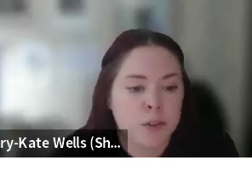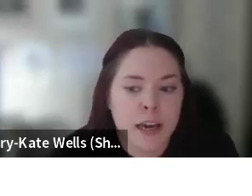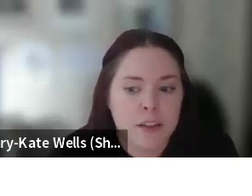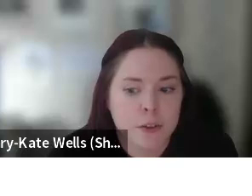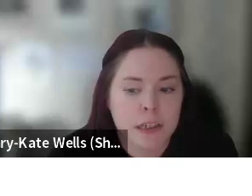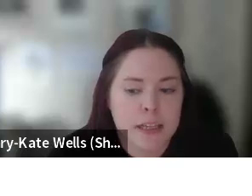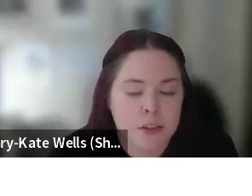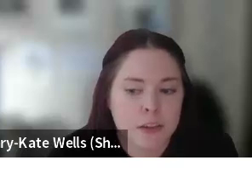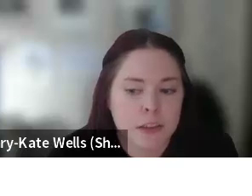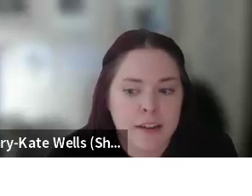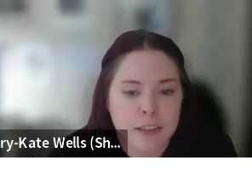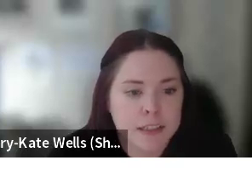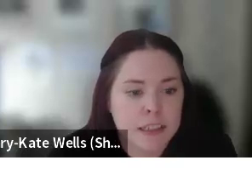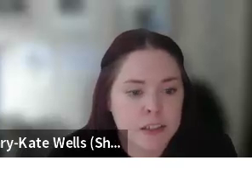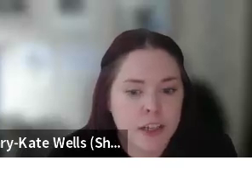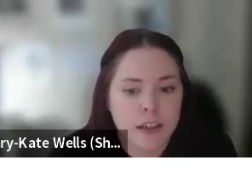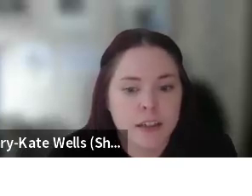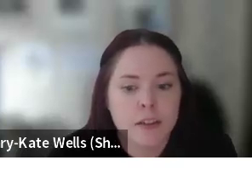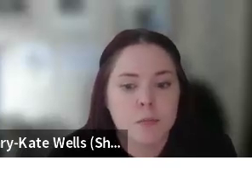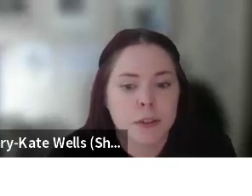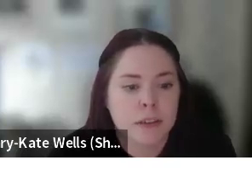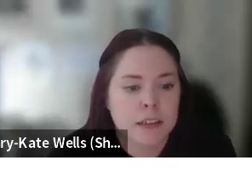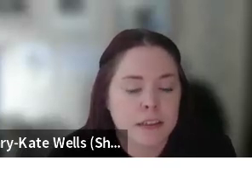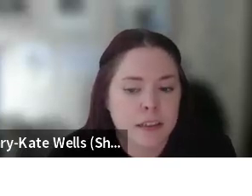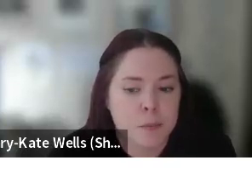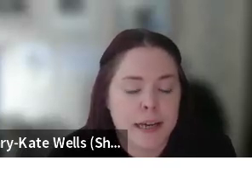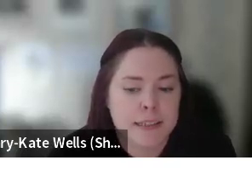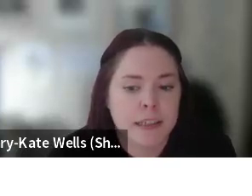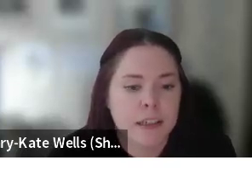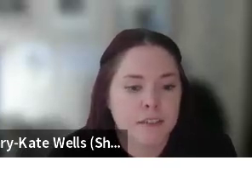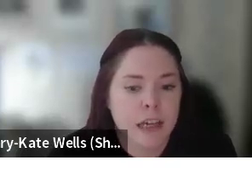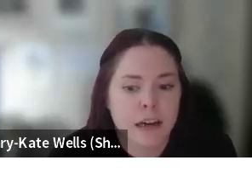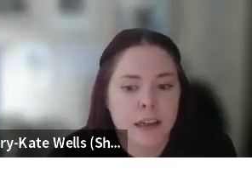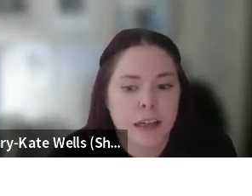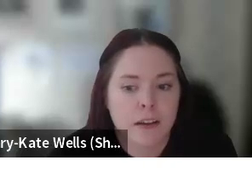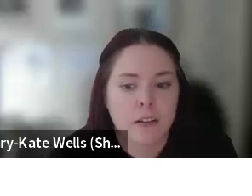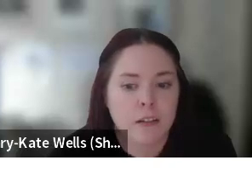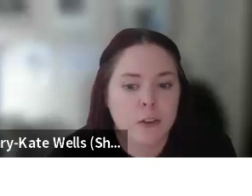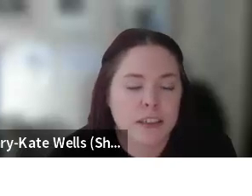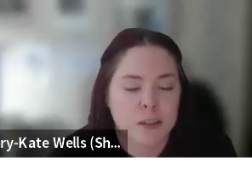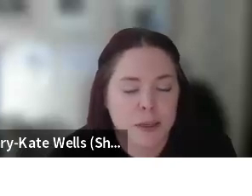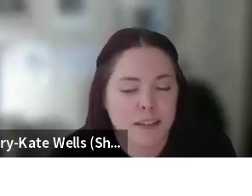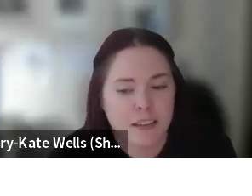We do that through a national advocacy agenda, building the capacity of the IL - or independent